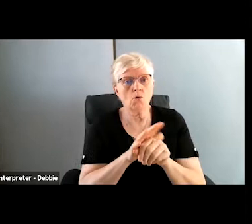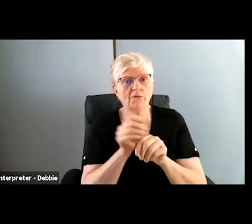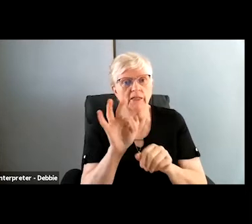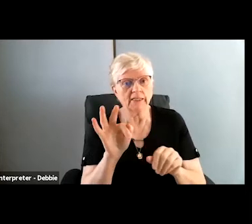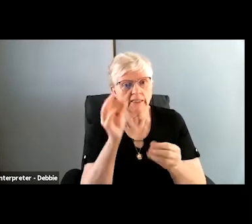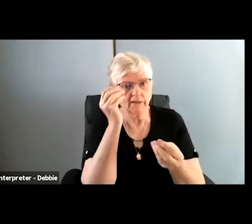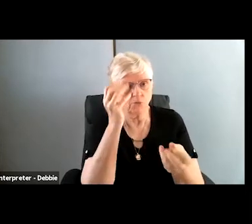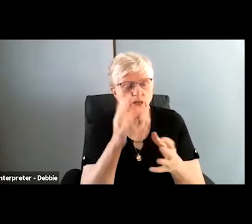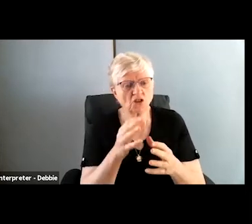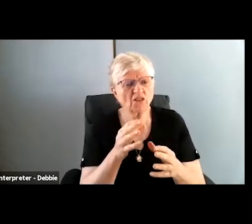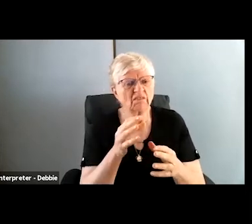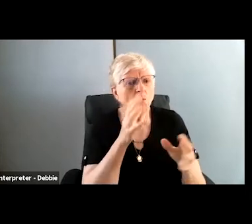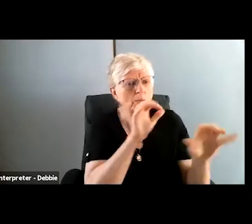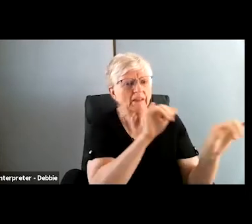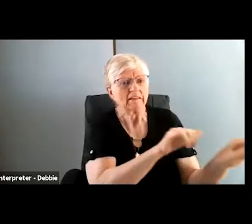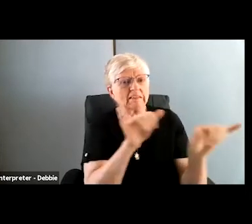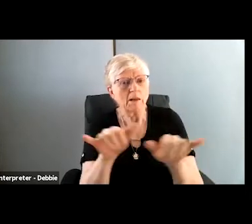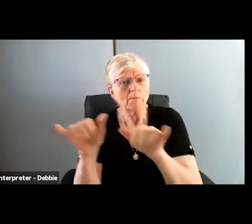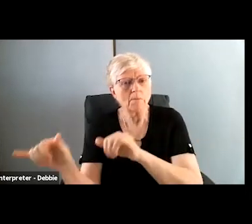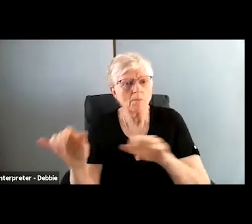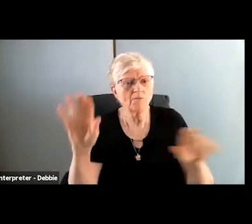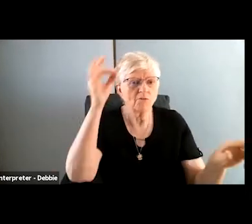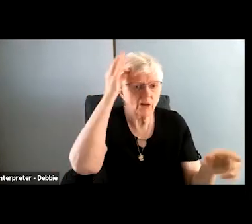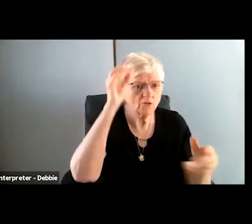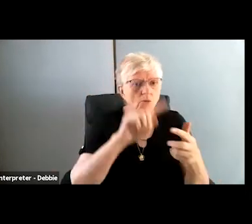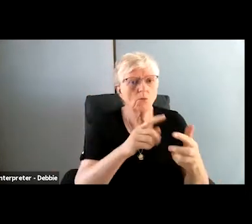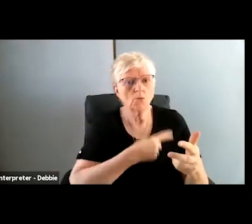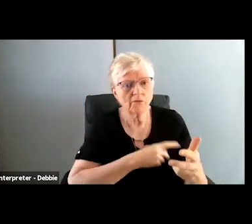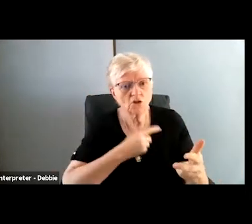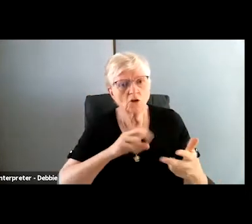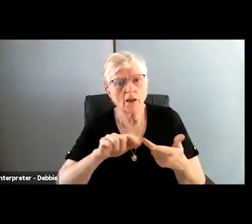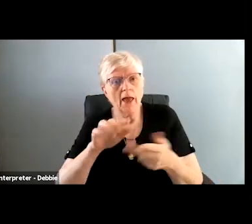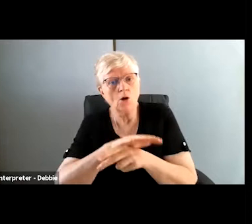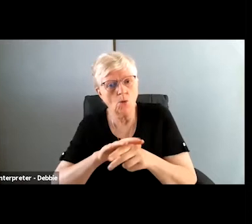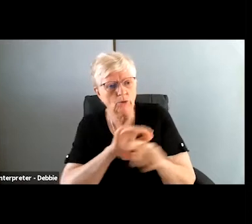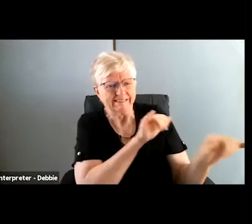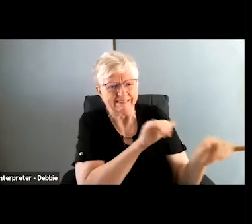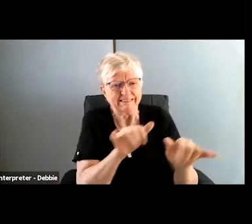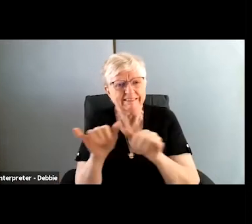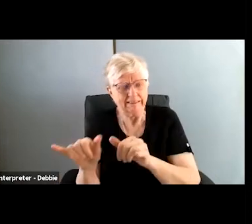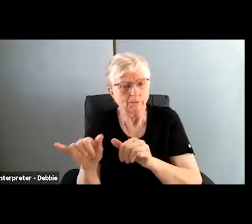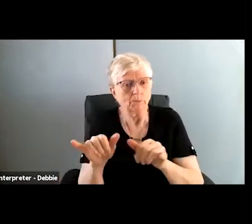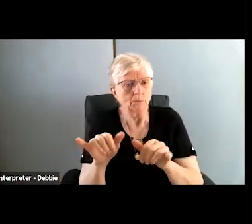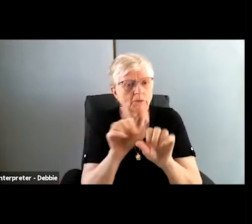THAT WOULD BE CONSISTENT ACROSS ALL OF THOSE PLATFORMS.